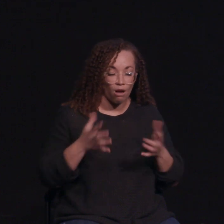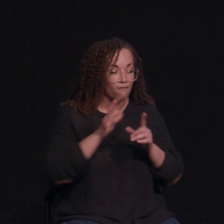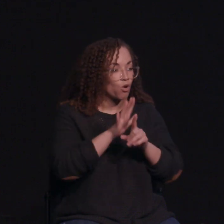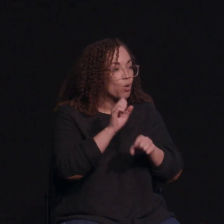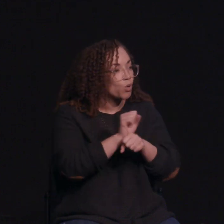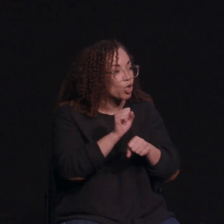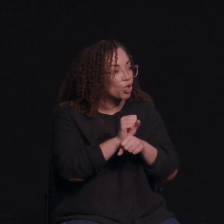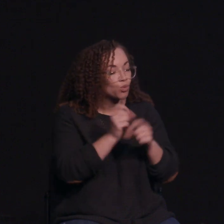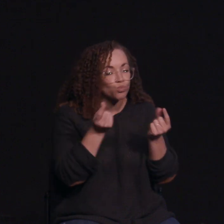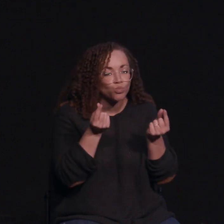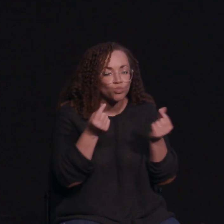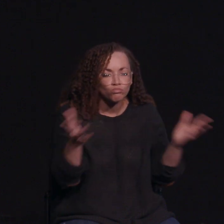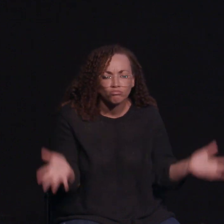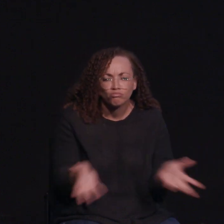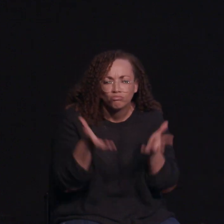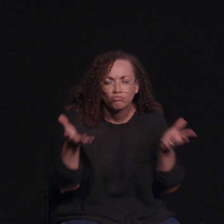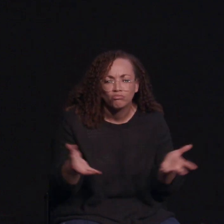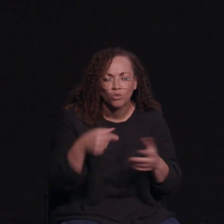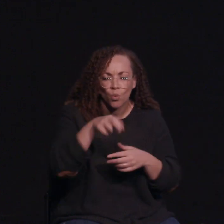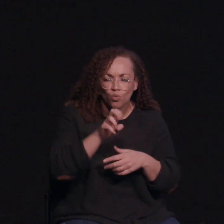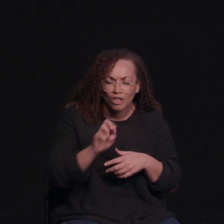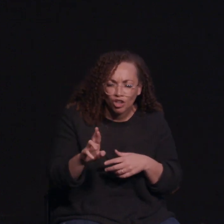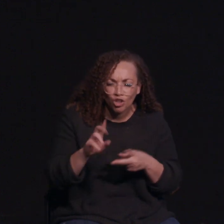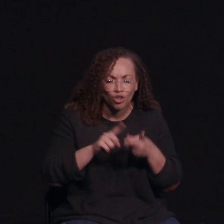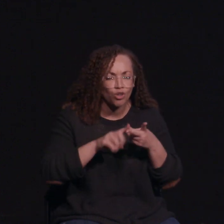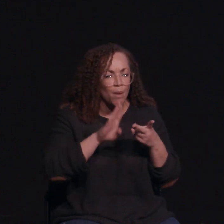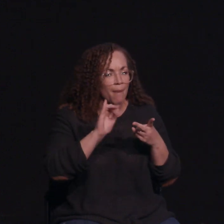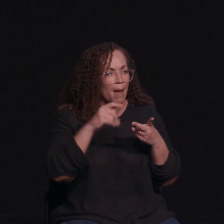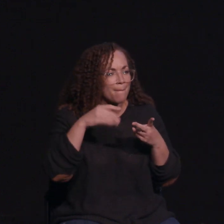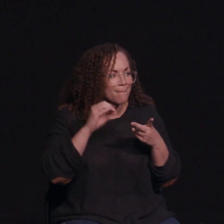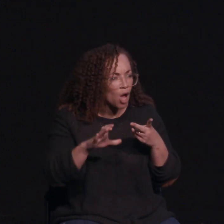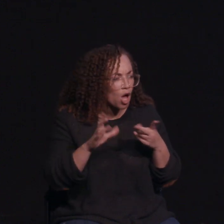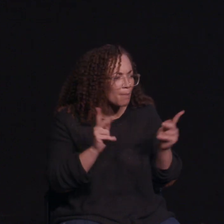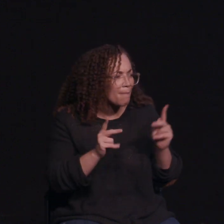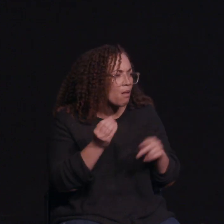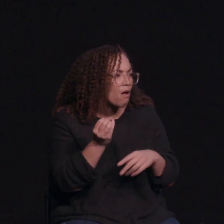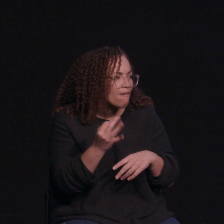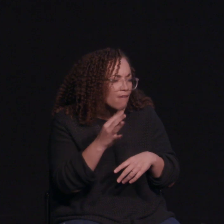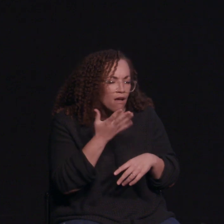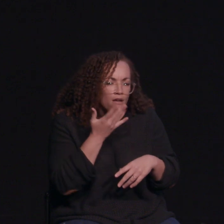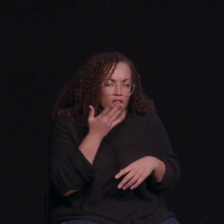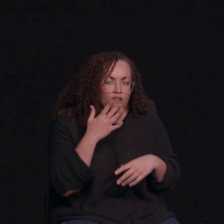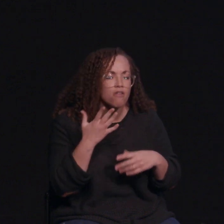folks of color, queer folks, and youth of all backgrounds in the sacred act of Earth stewardship.